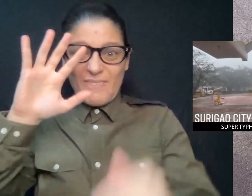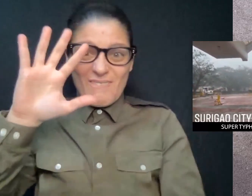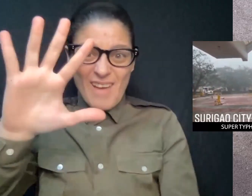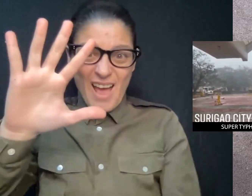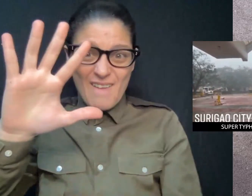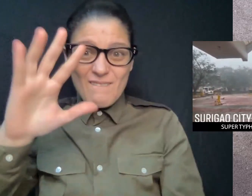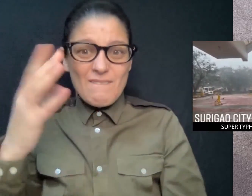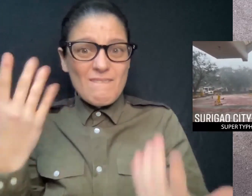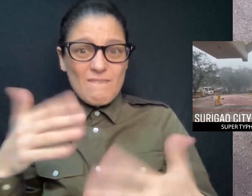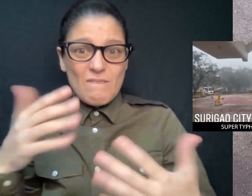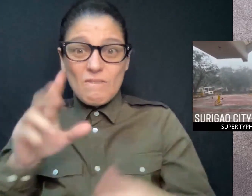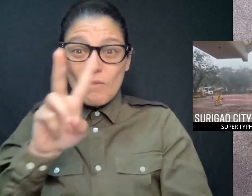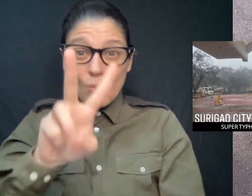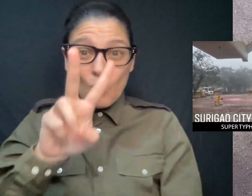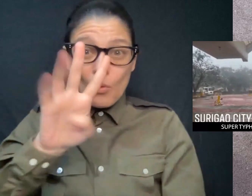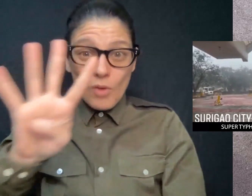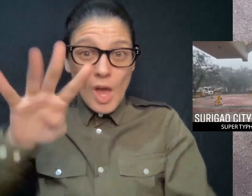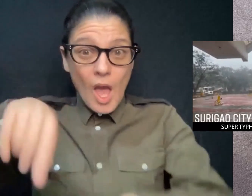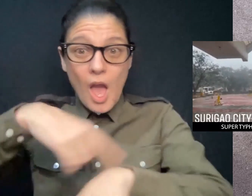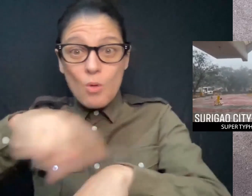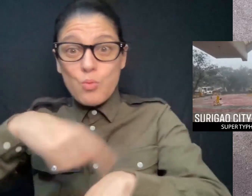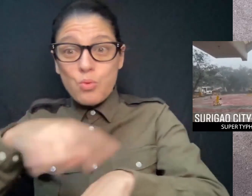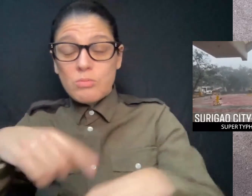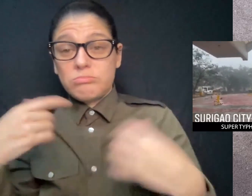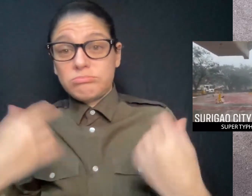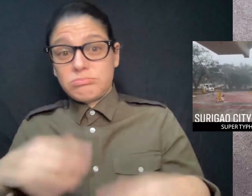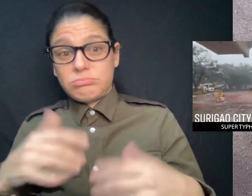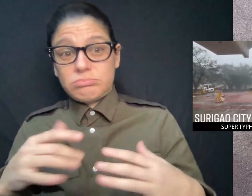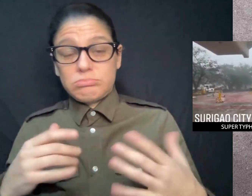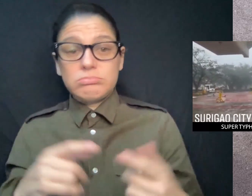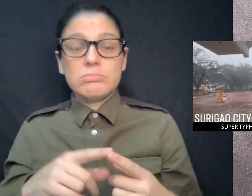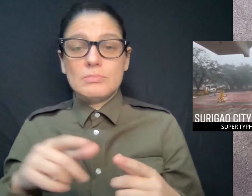and increasing to a category five storm in just 24 hours